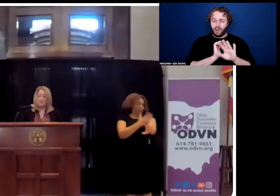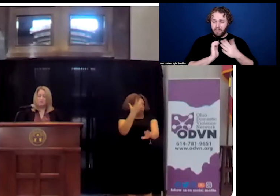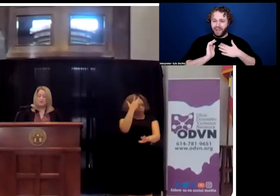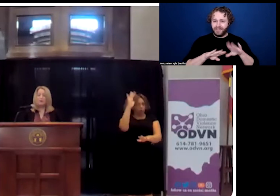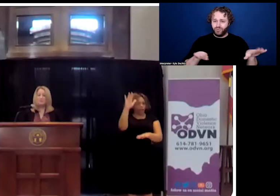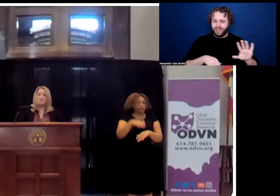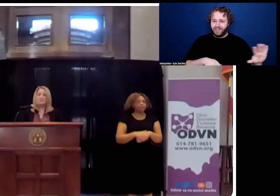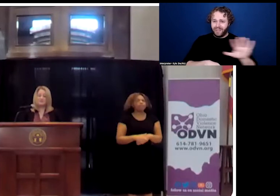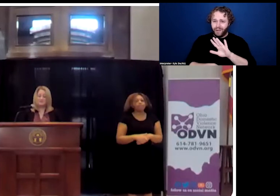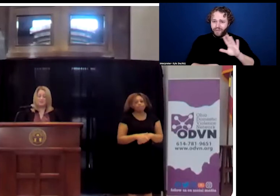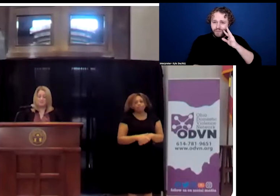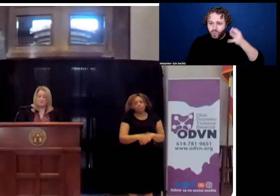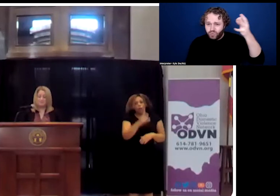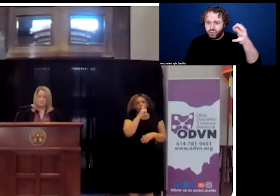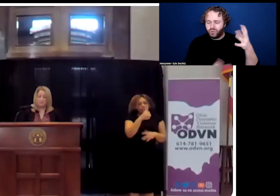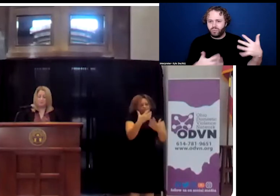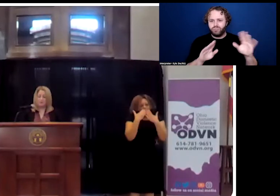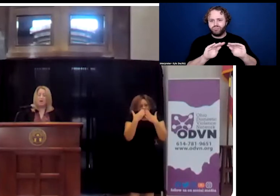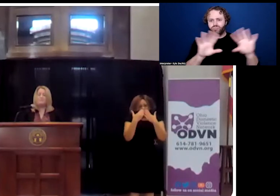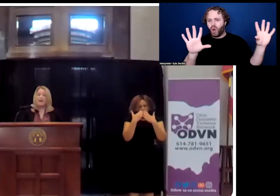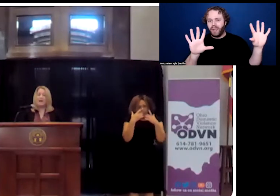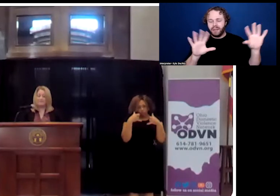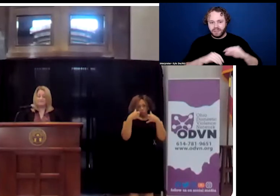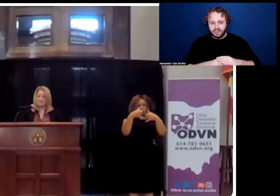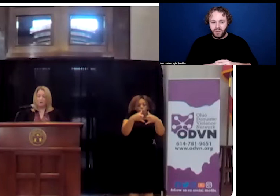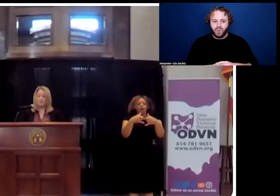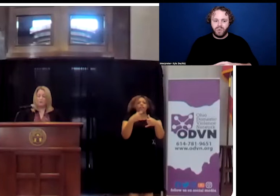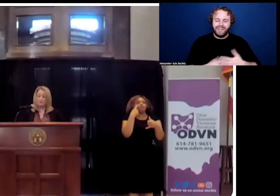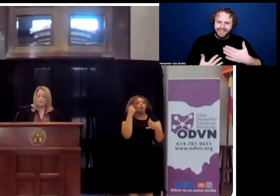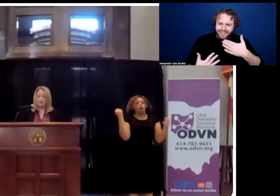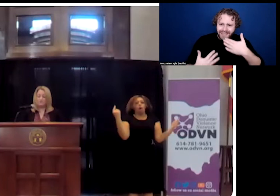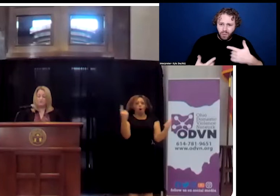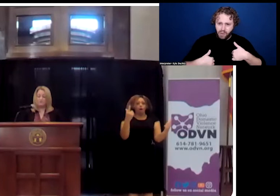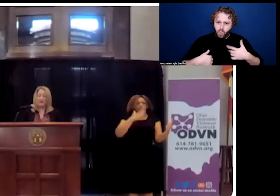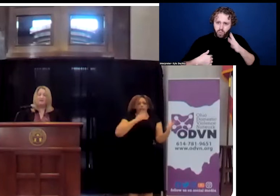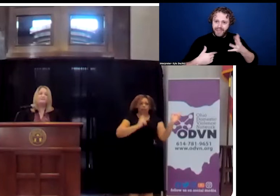So I graciously accept this award on behalf of all those who have helped to define